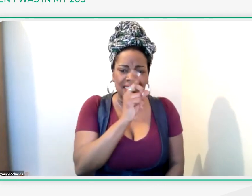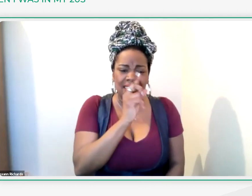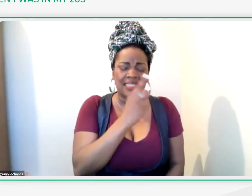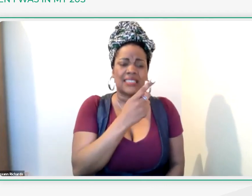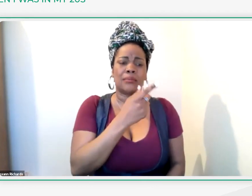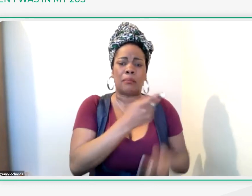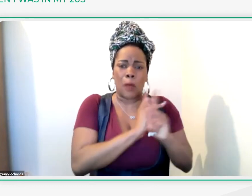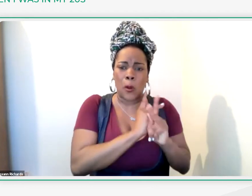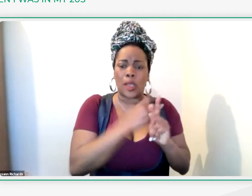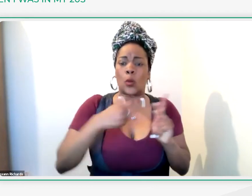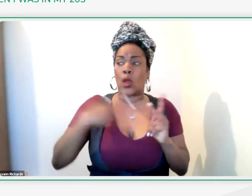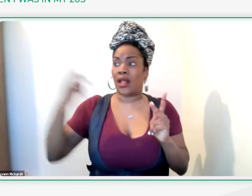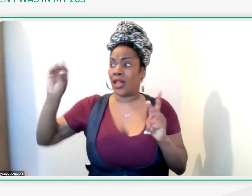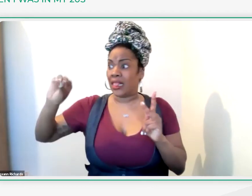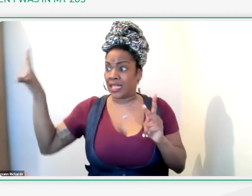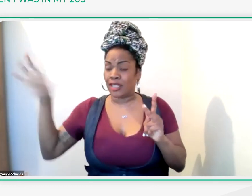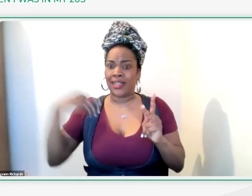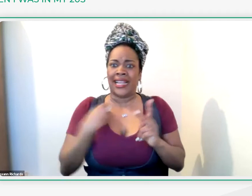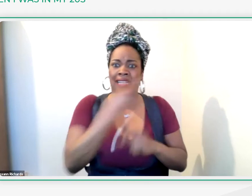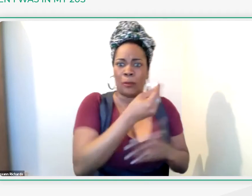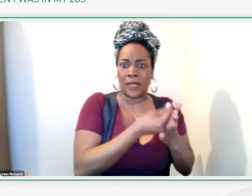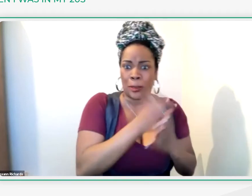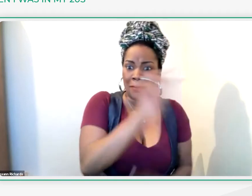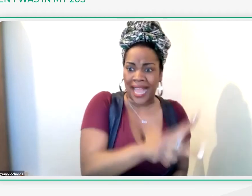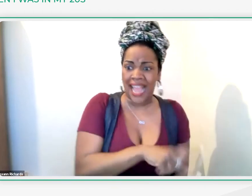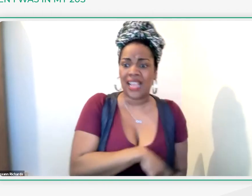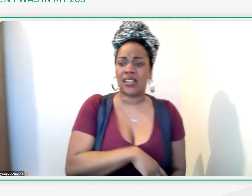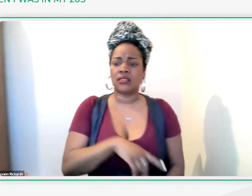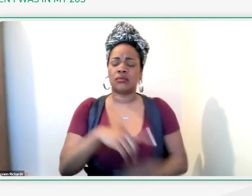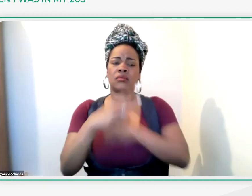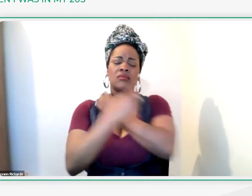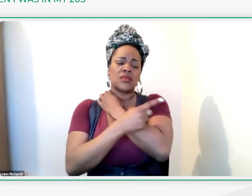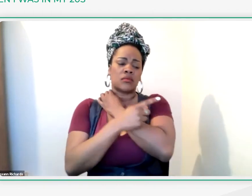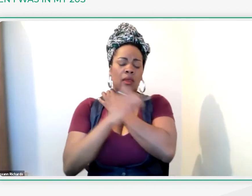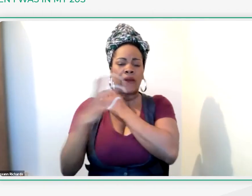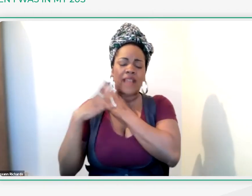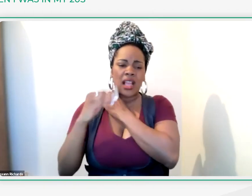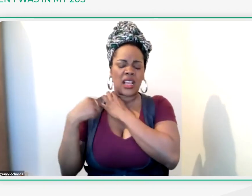I had to ask my parents to give me a little bit of money so I could function until it